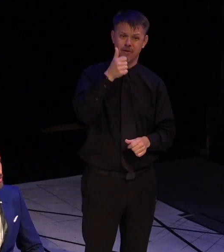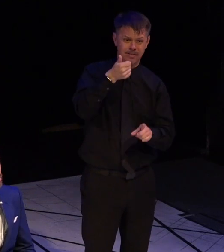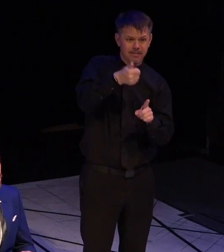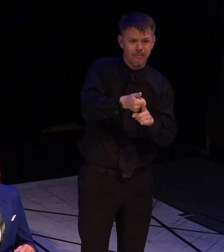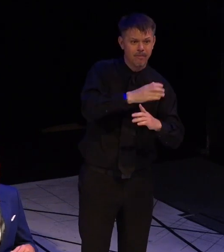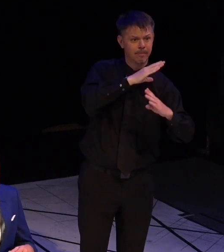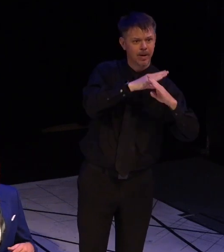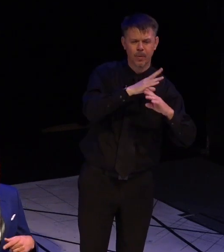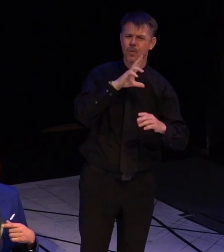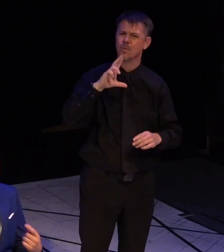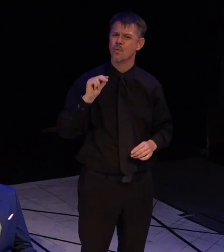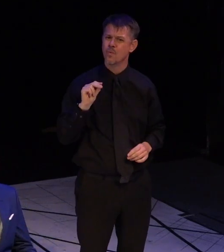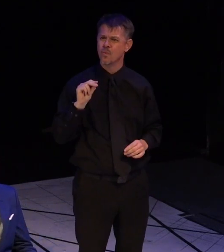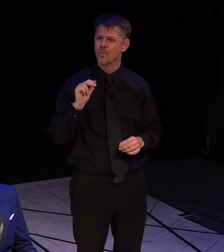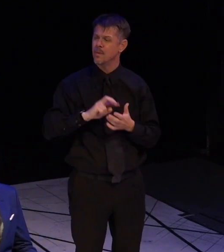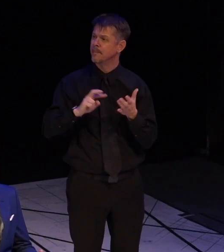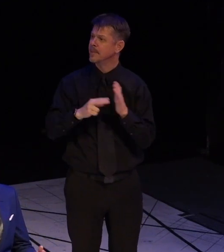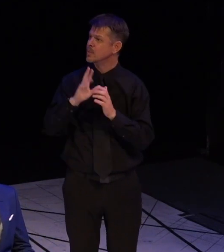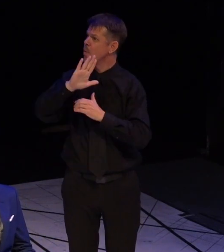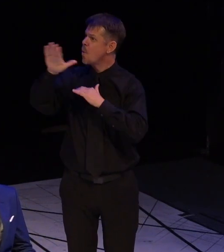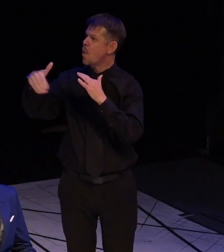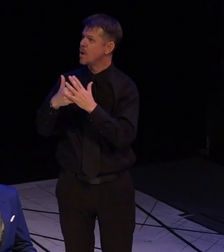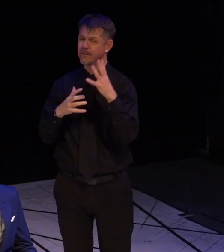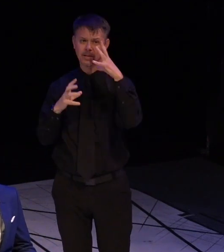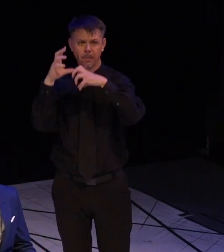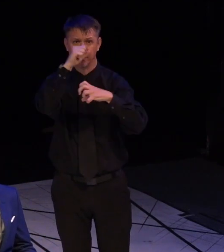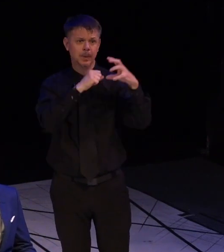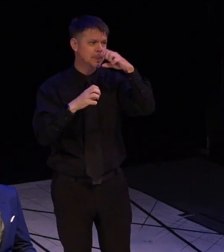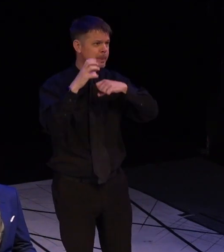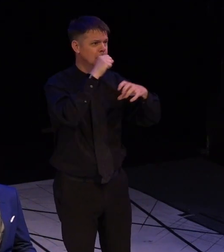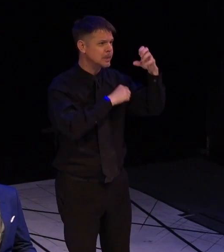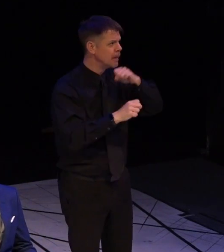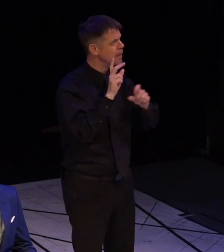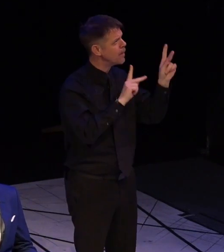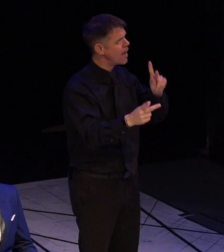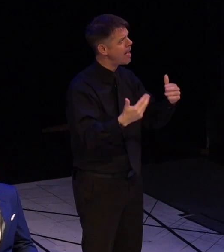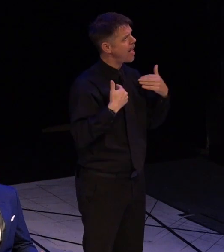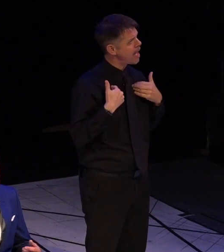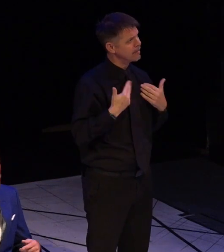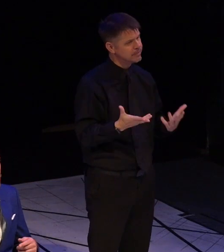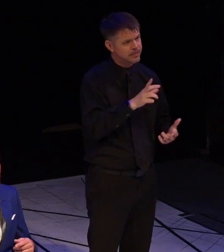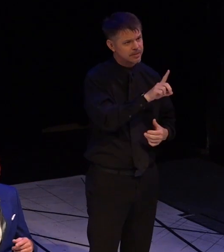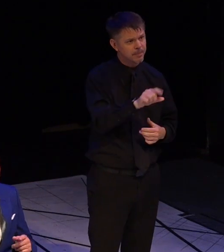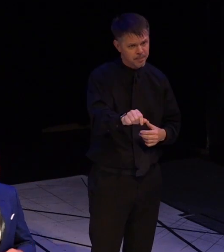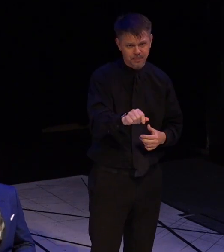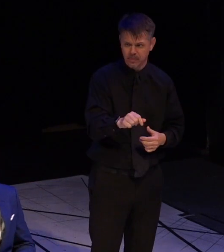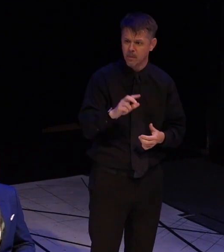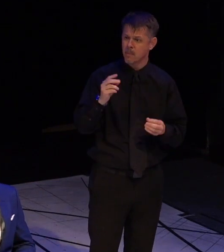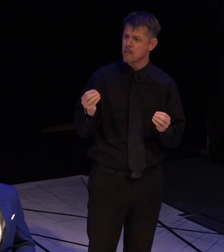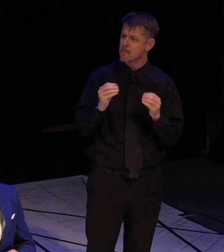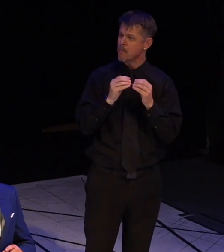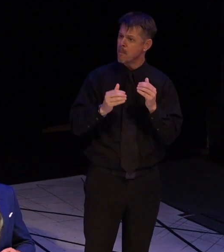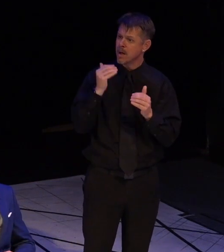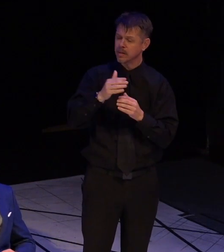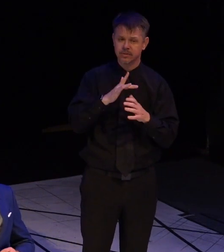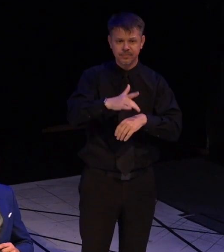It's more all the assumptions that people make about people with disabilities and sex. It's more about the stigmas and the stereotypes